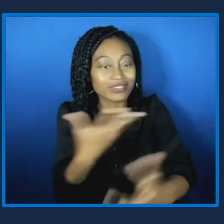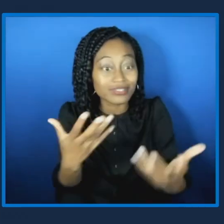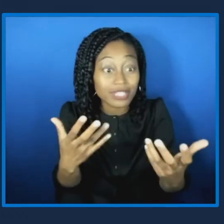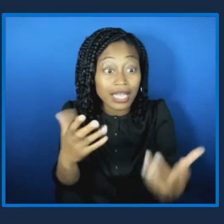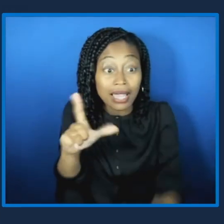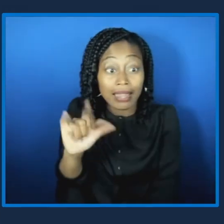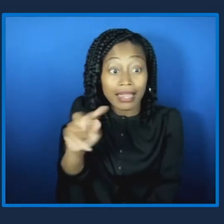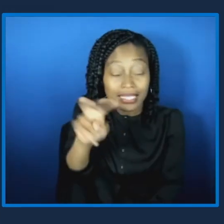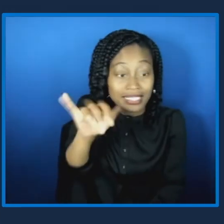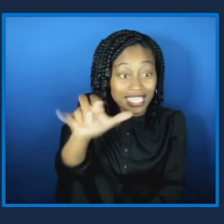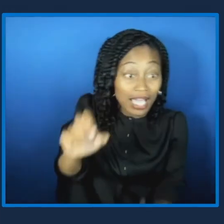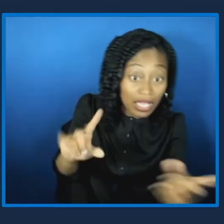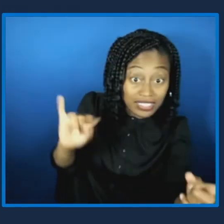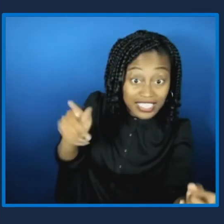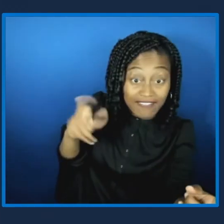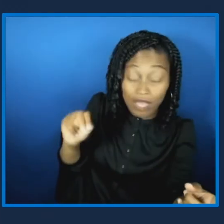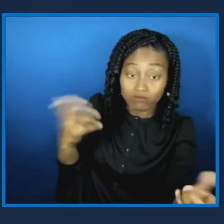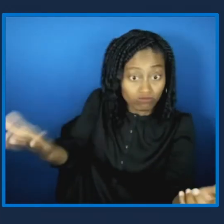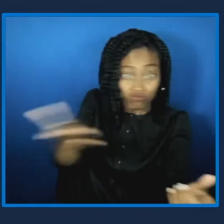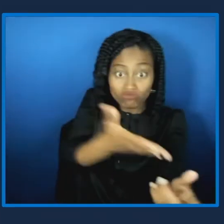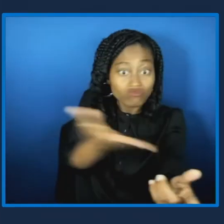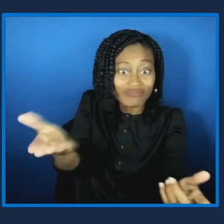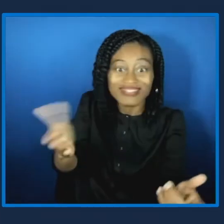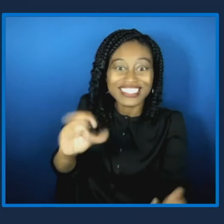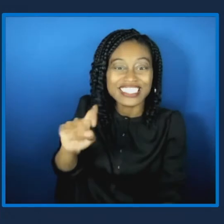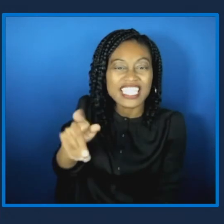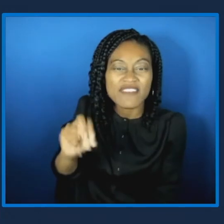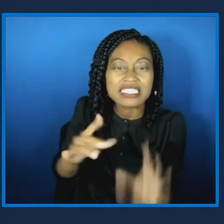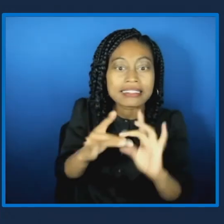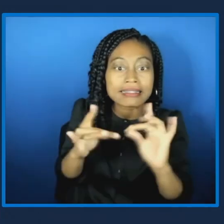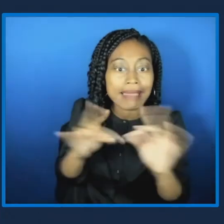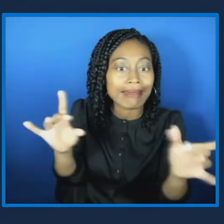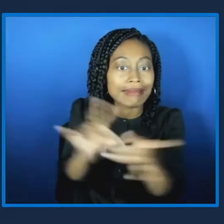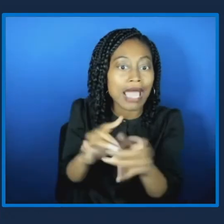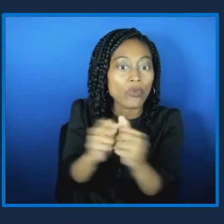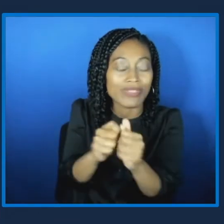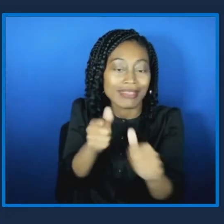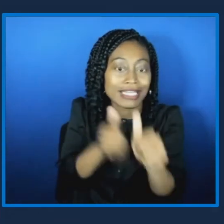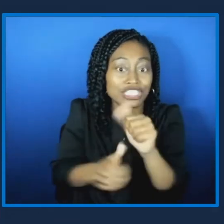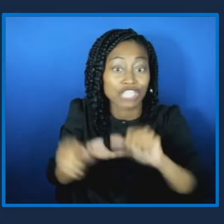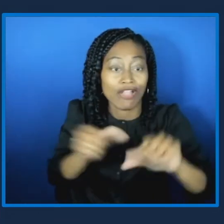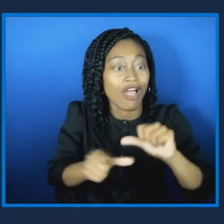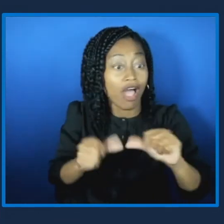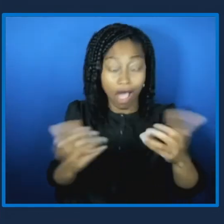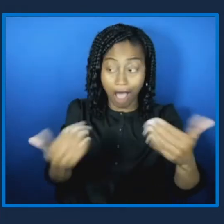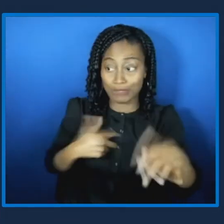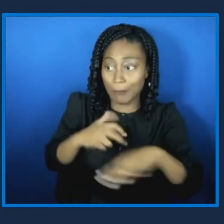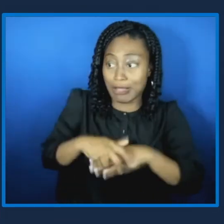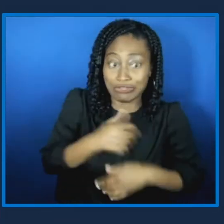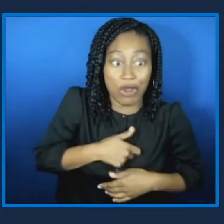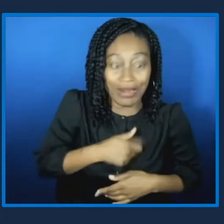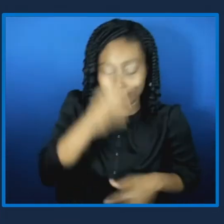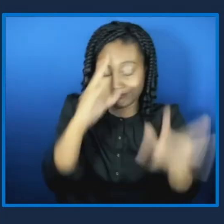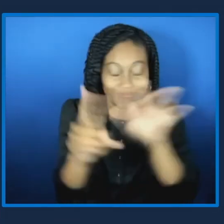Connect, sorry Steven. No, sorry. I'm just jumping in because it just comes top of mind. Please connect with each other.